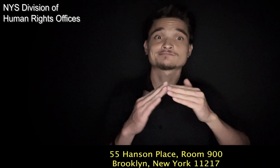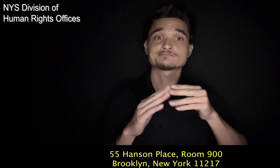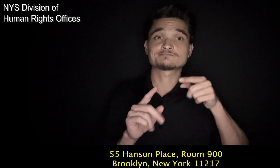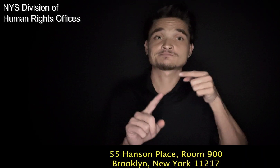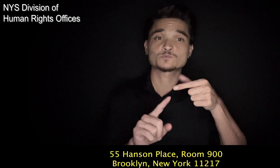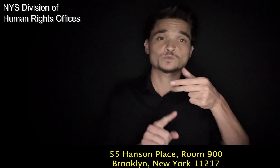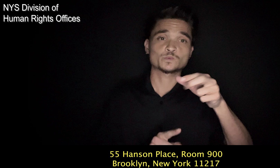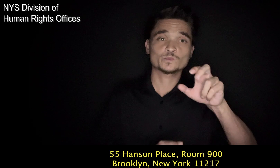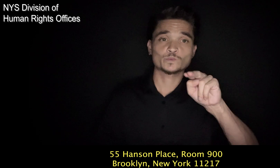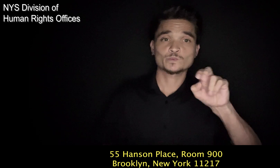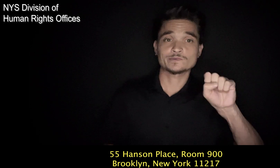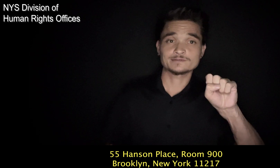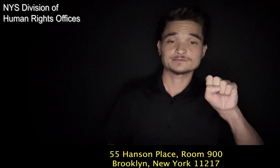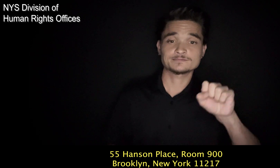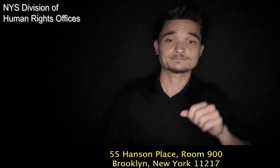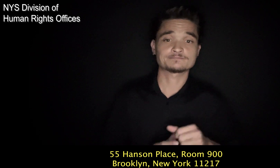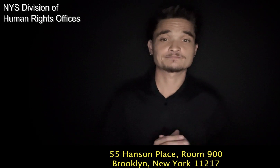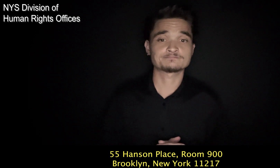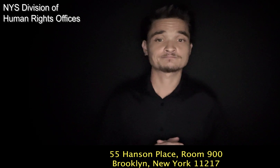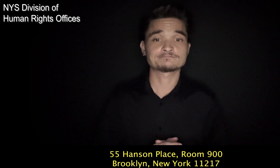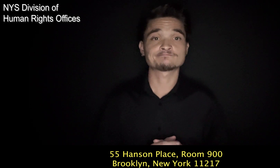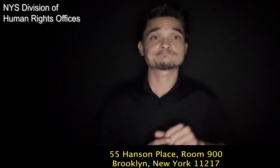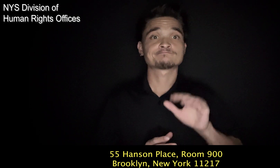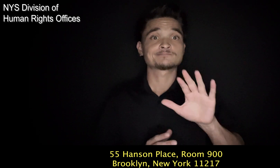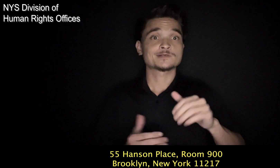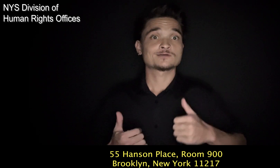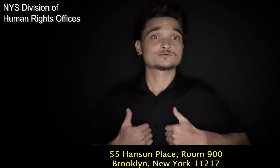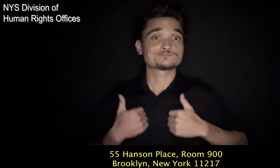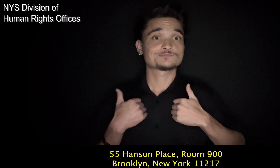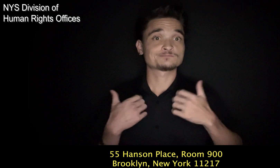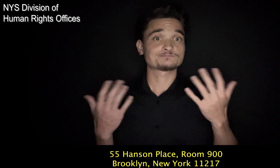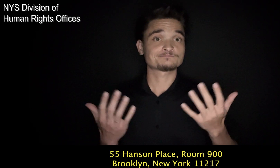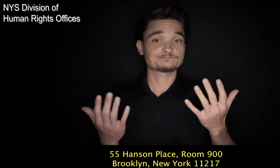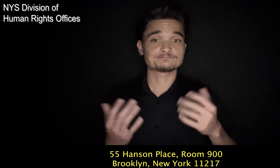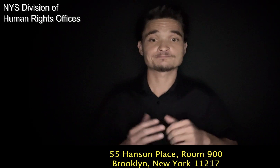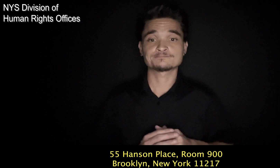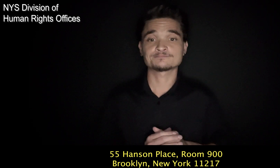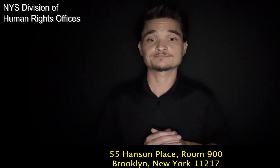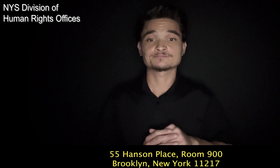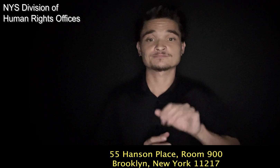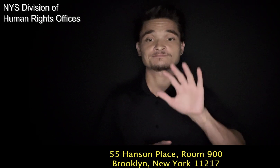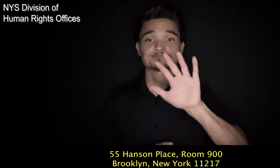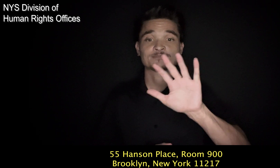55 Hanson Place, Room 900 Brooklyn, New York 11217